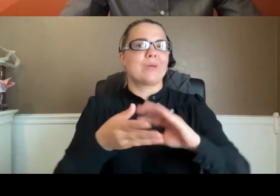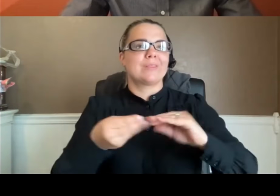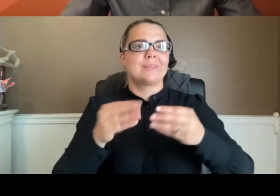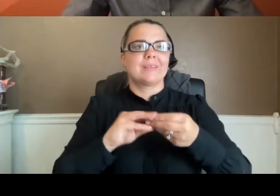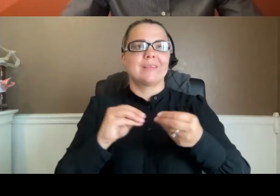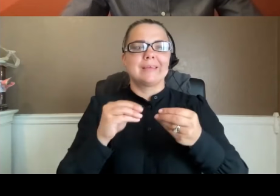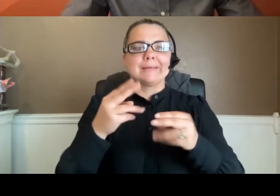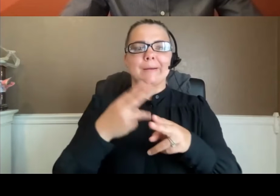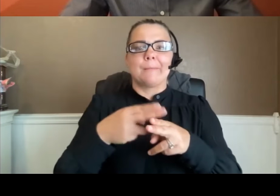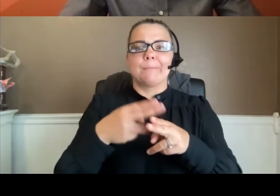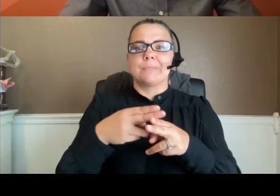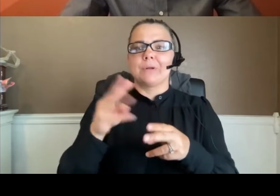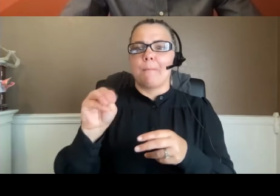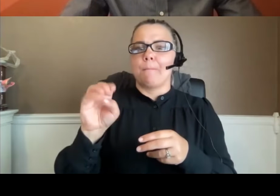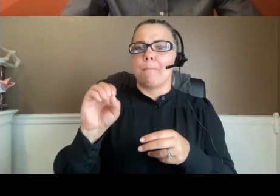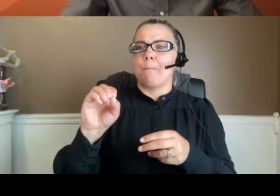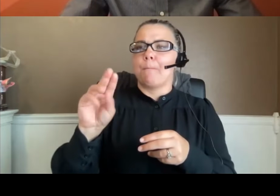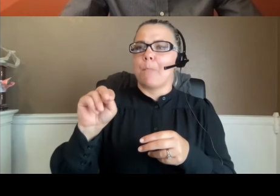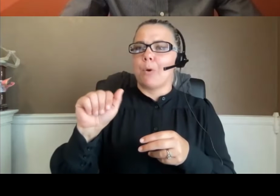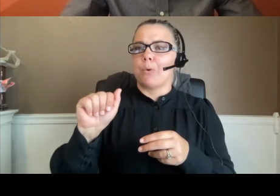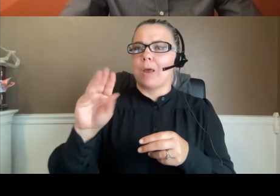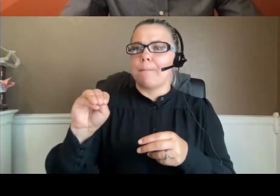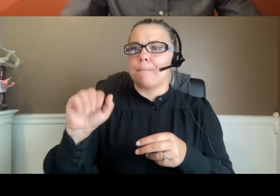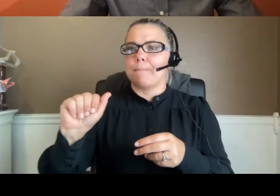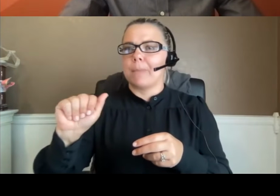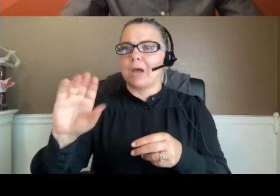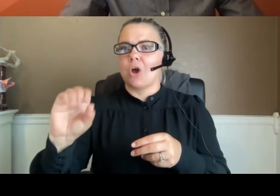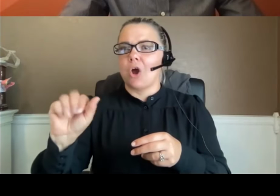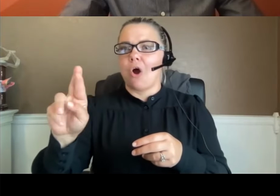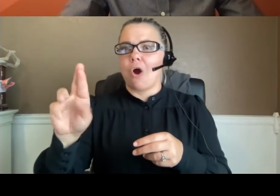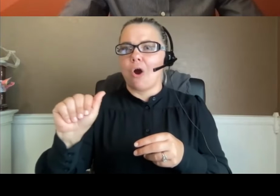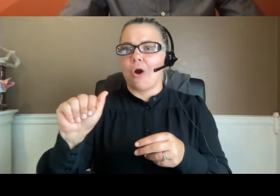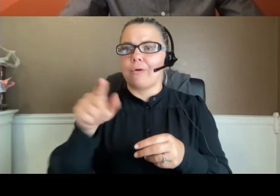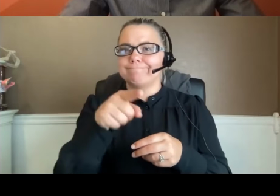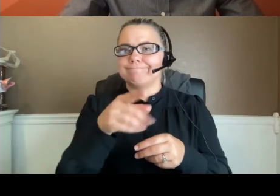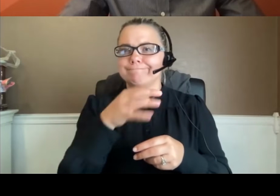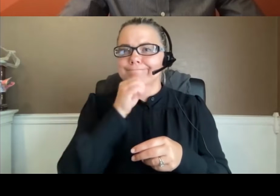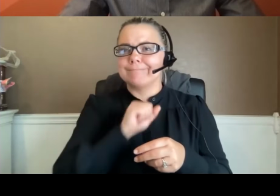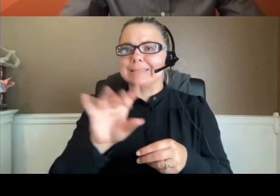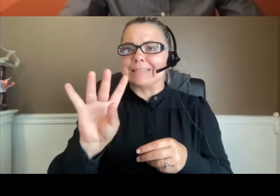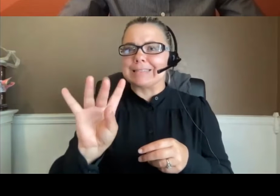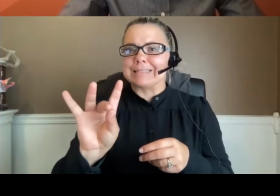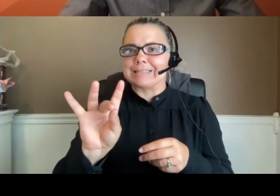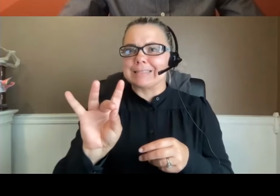Mona Minkara, at the age of seven years old was diagnosed with macular degeneration and